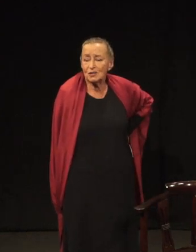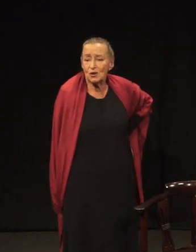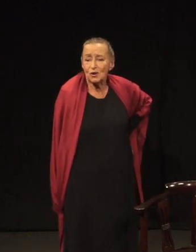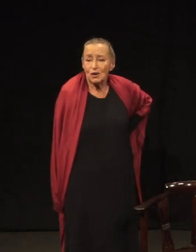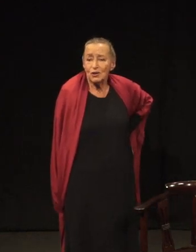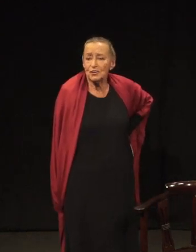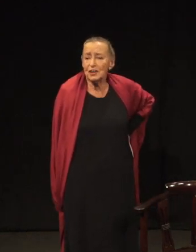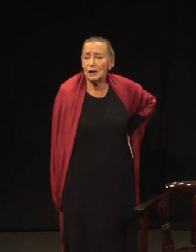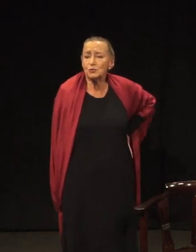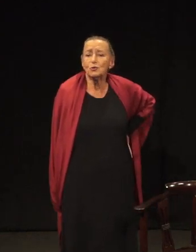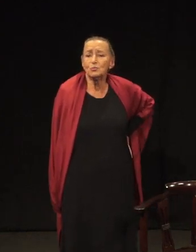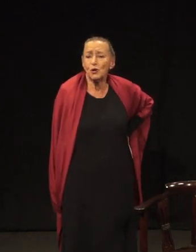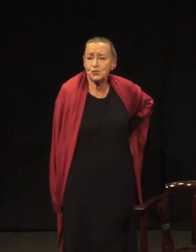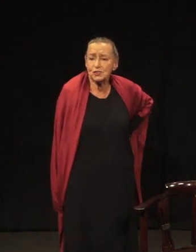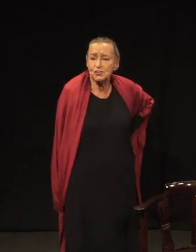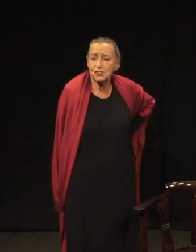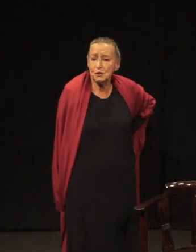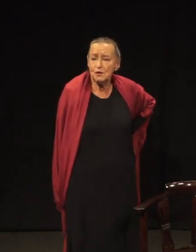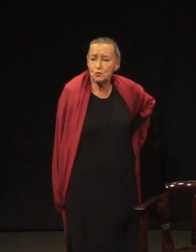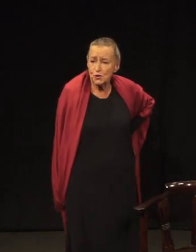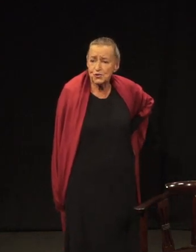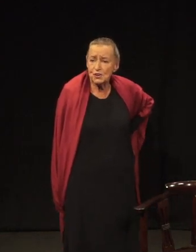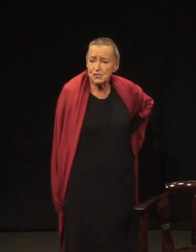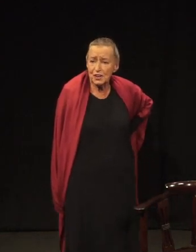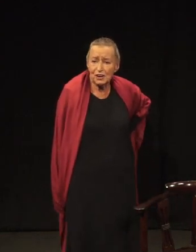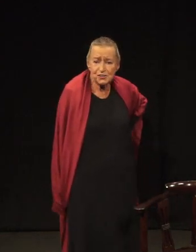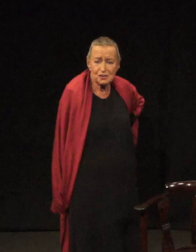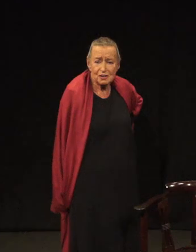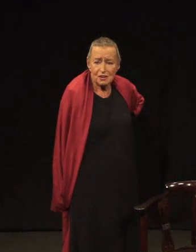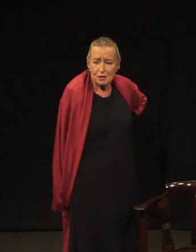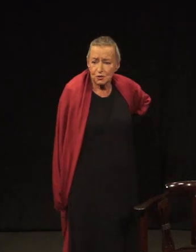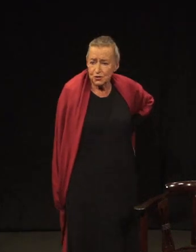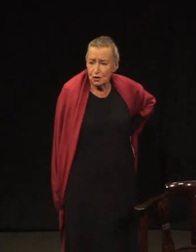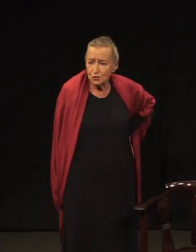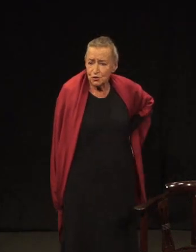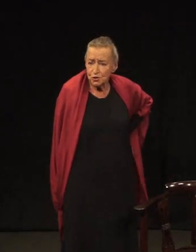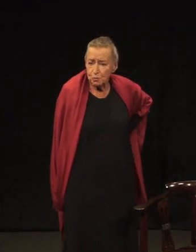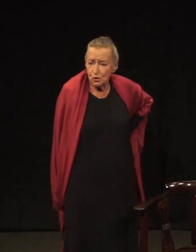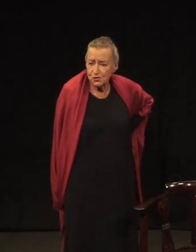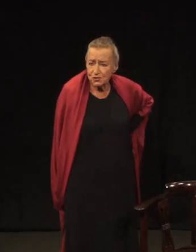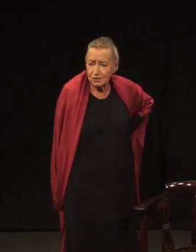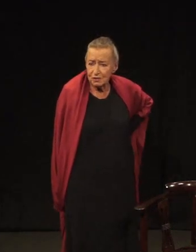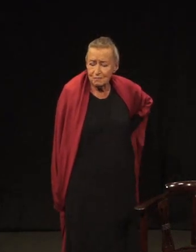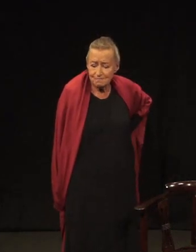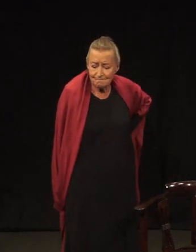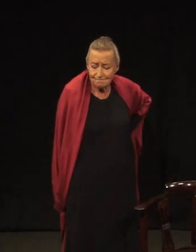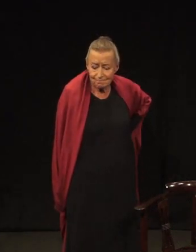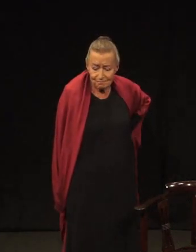He'd speak of General Dąbrowski, who had planned to march from Italy to Polish land.